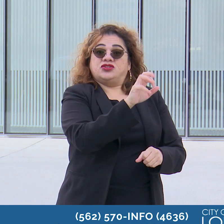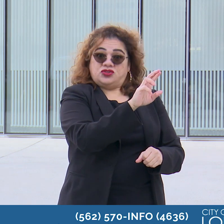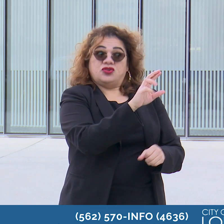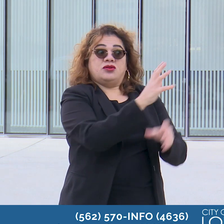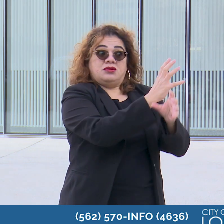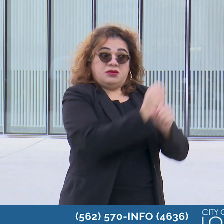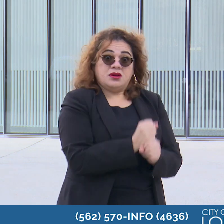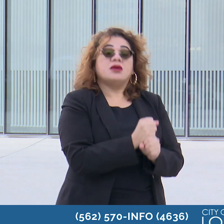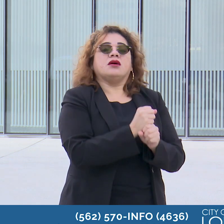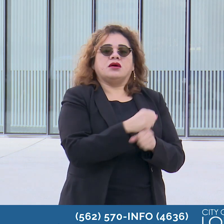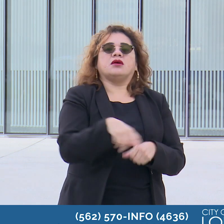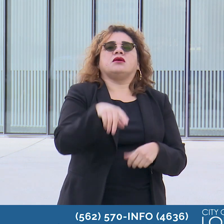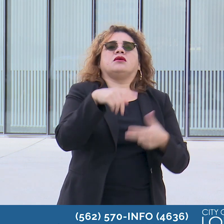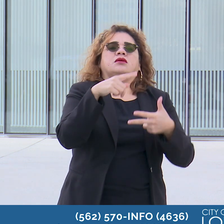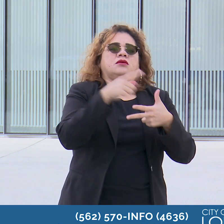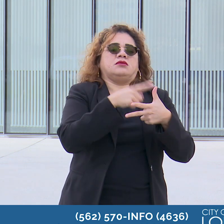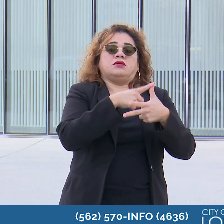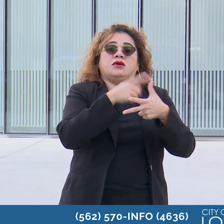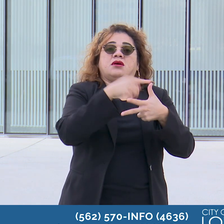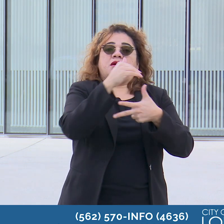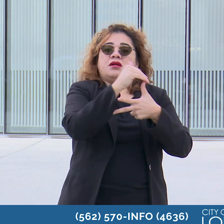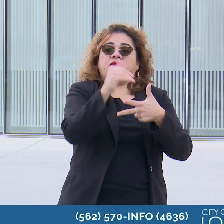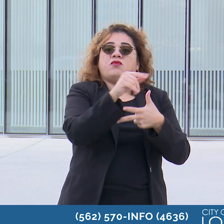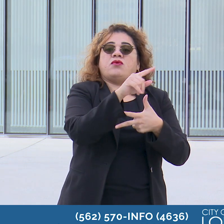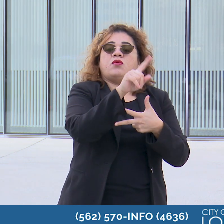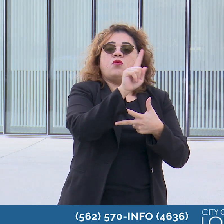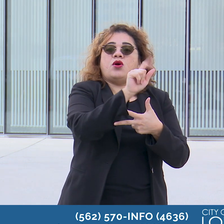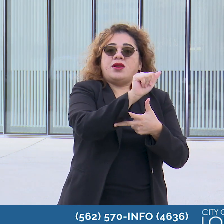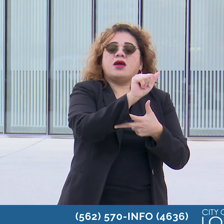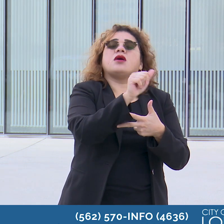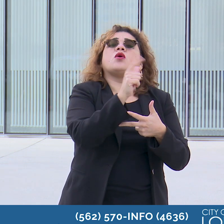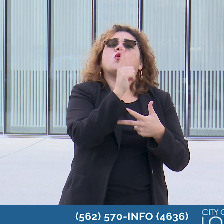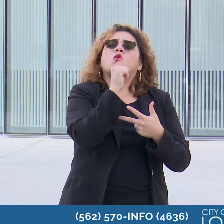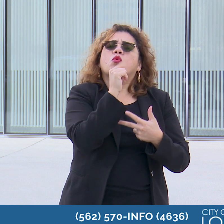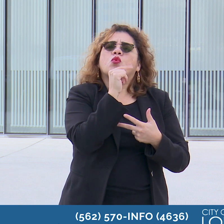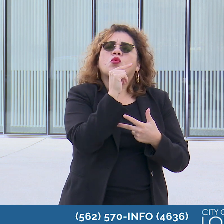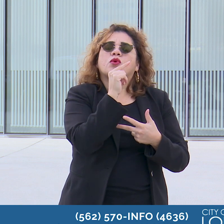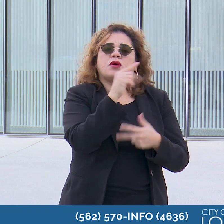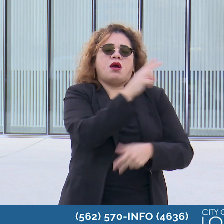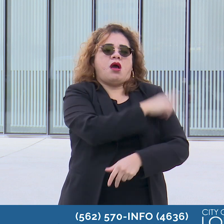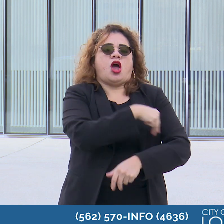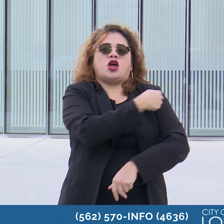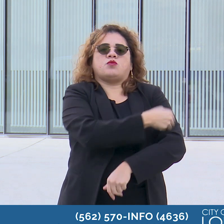Phase 1A will have access to the vaccine first. And these are our hospital workers in Long Beach.